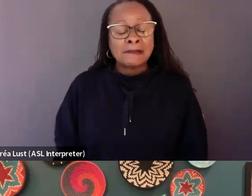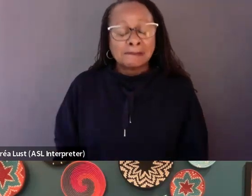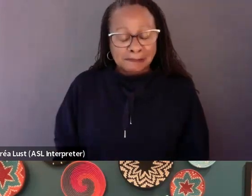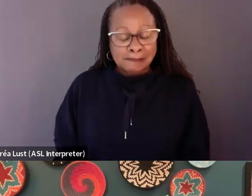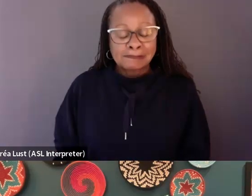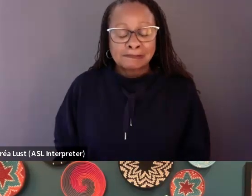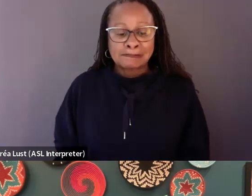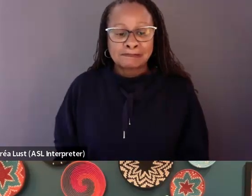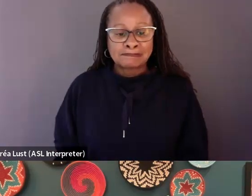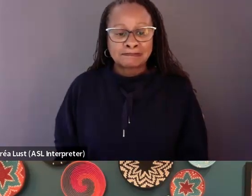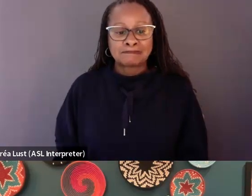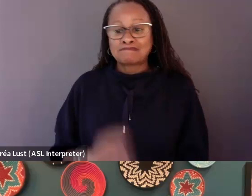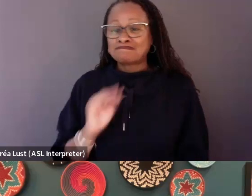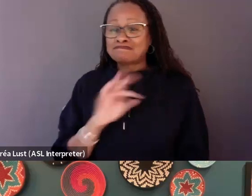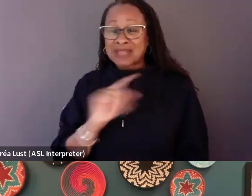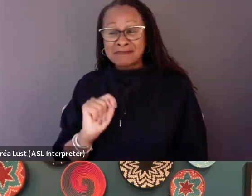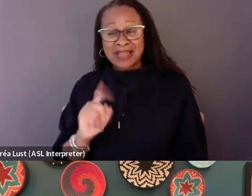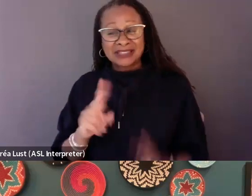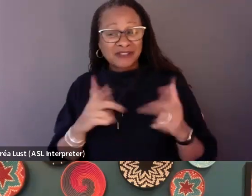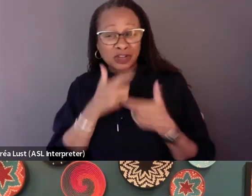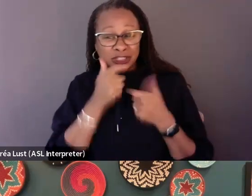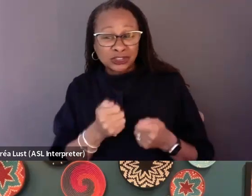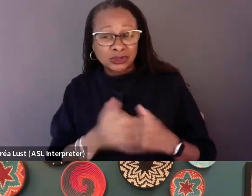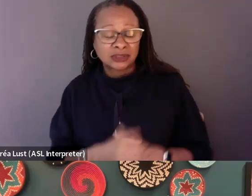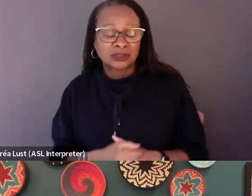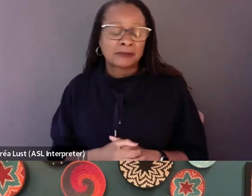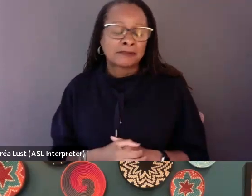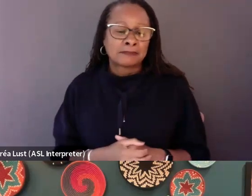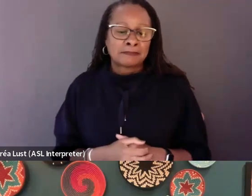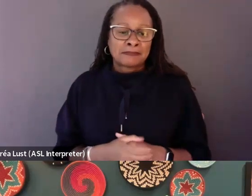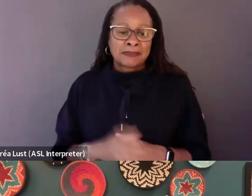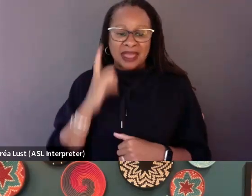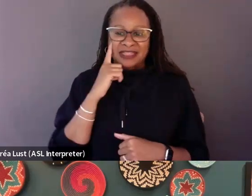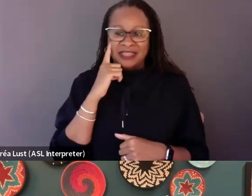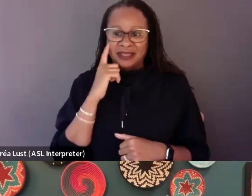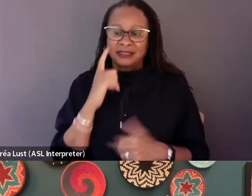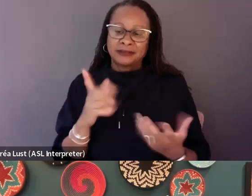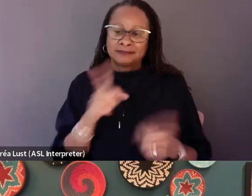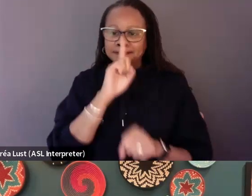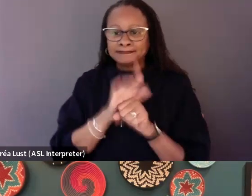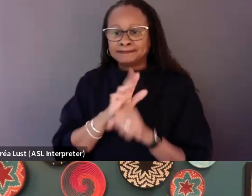Matt, it's really interesting, because I think the loyalty or the privilege